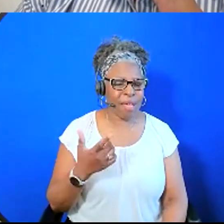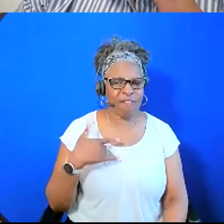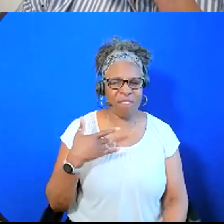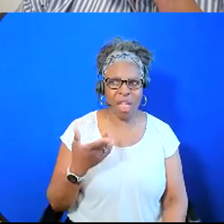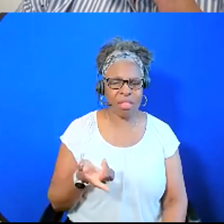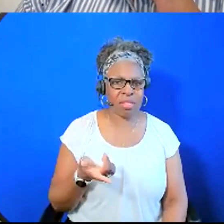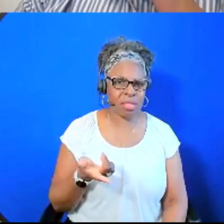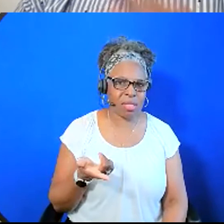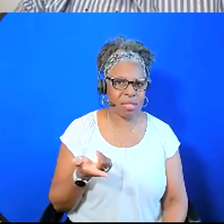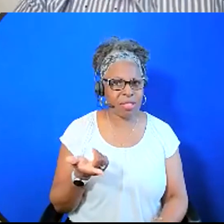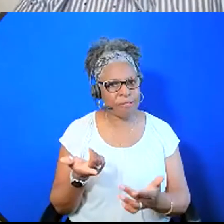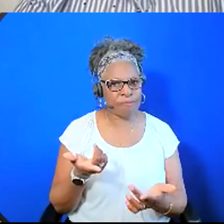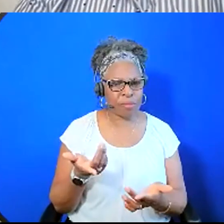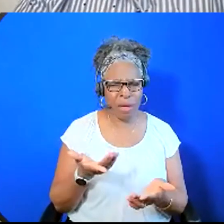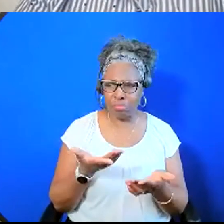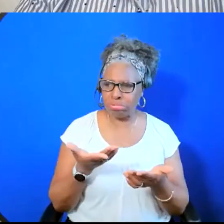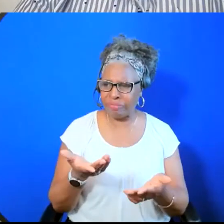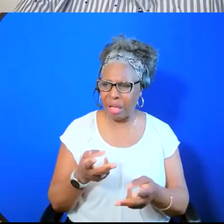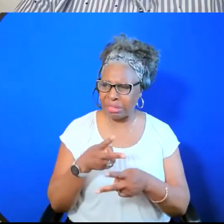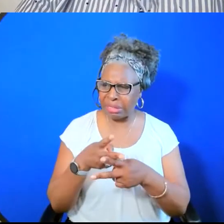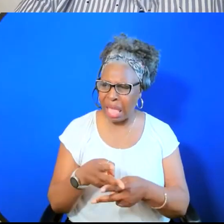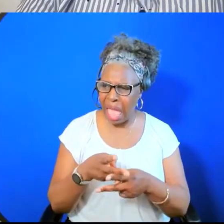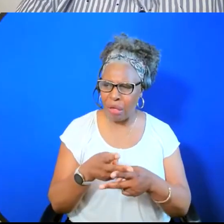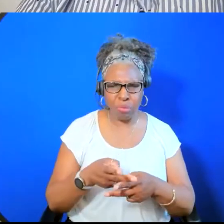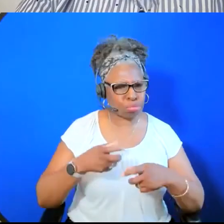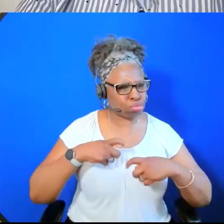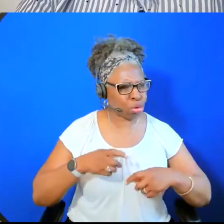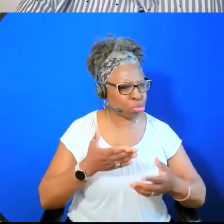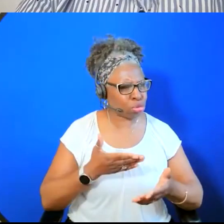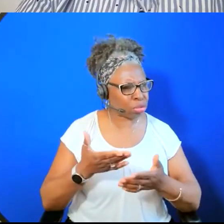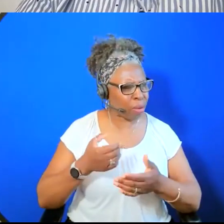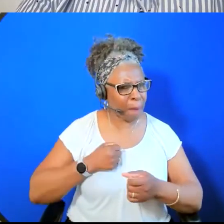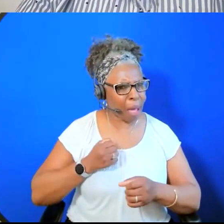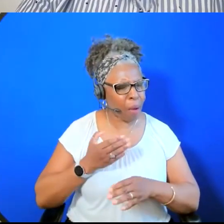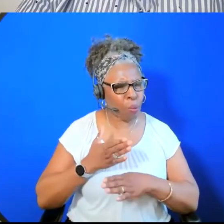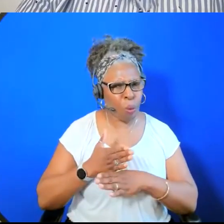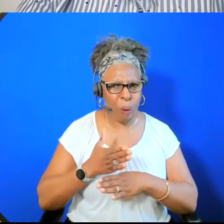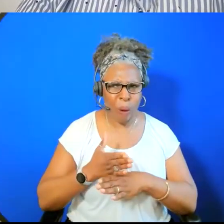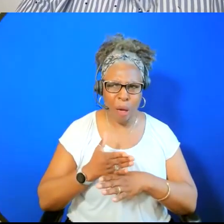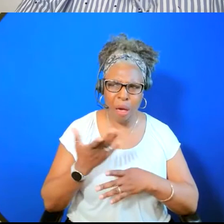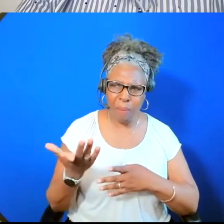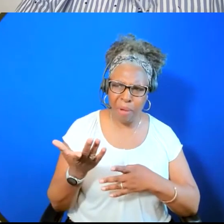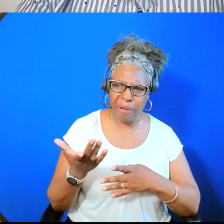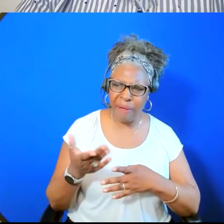providing kind of care or kind of social service to my work, which I'm very happy to do, but it felt like I was being paid in the same way